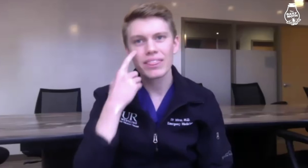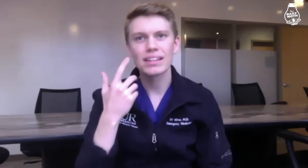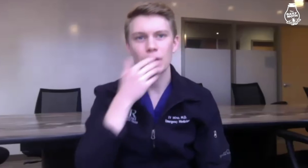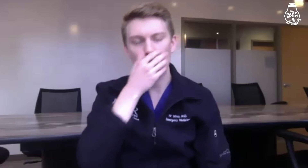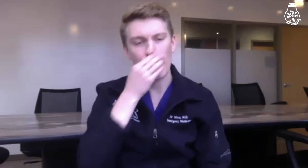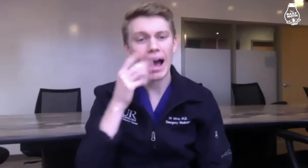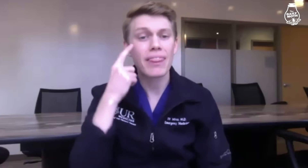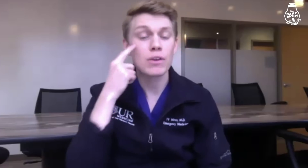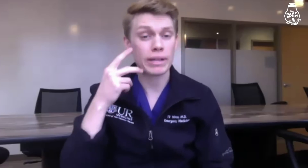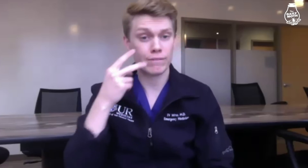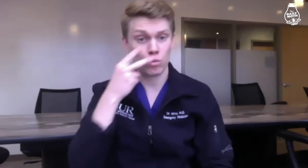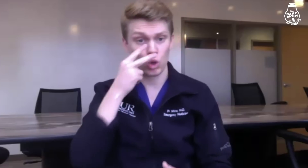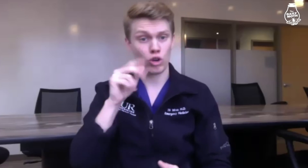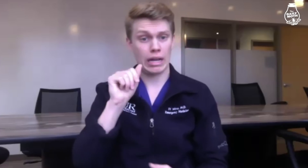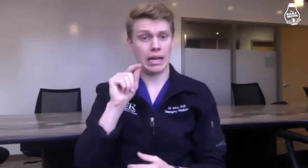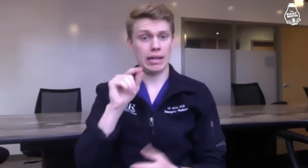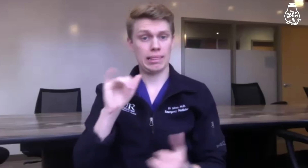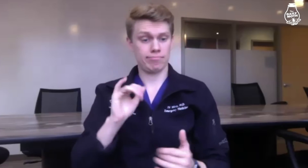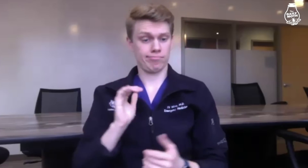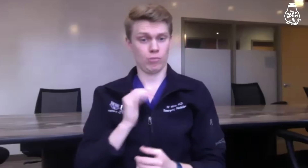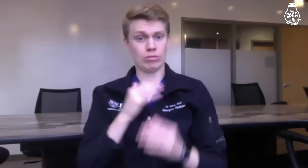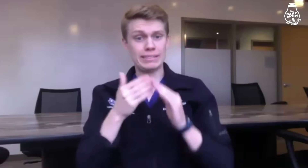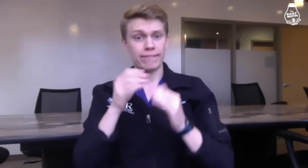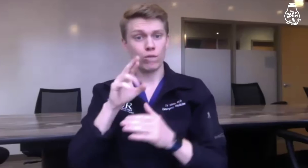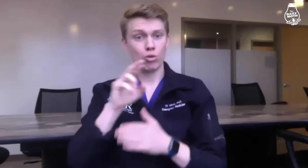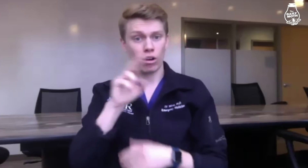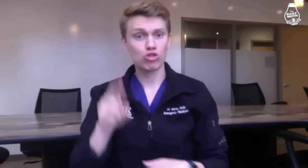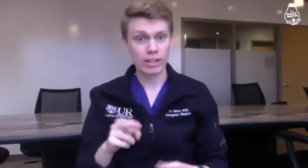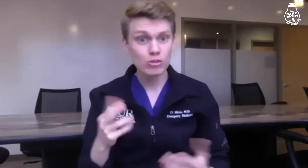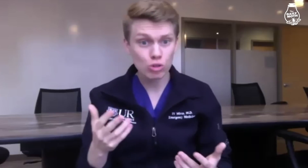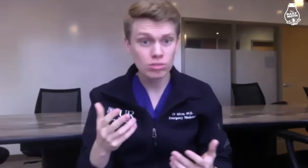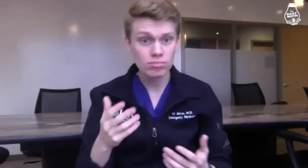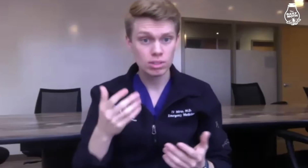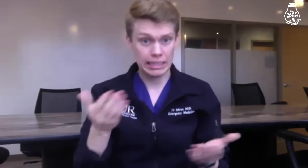I think if we look at our city of Rochester,